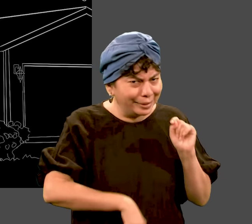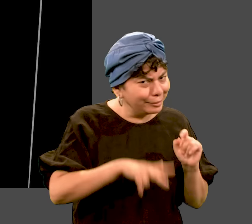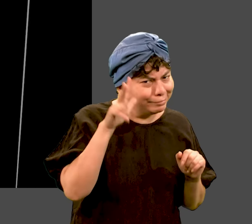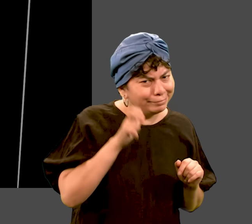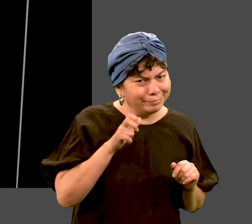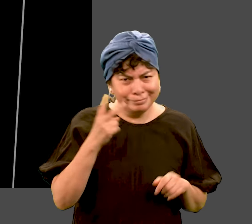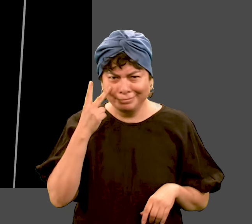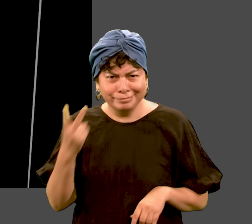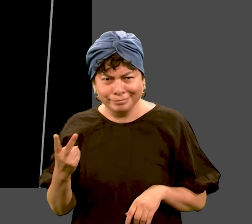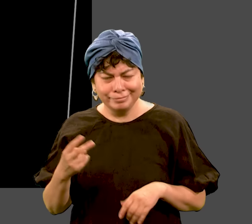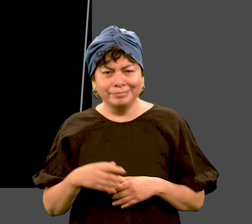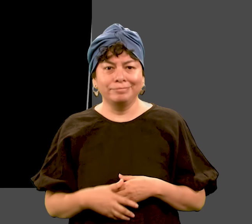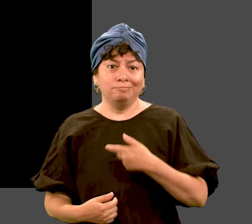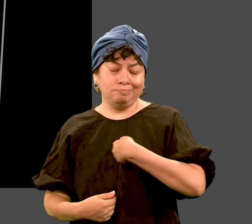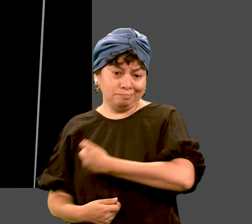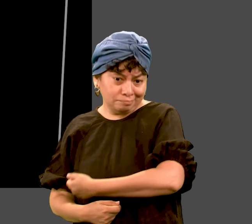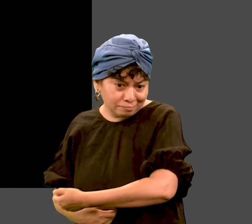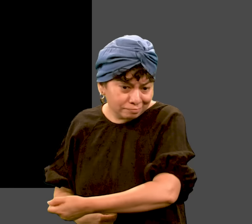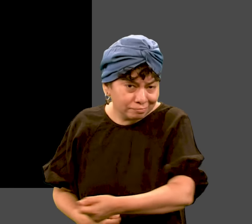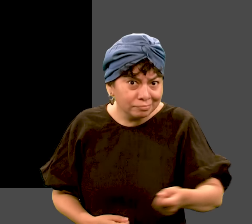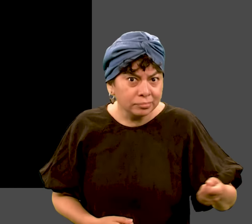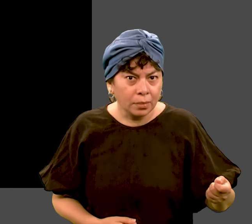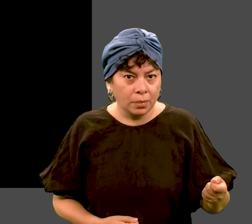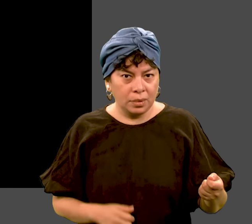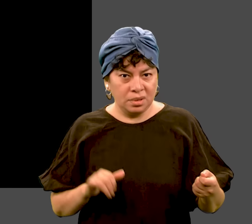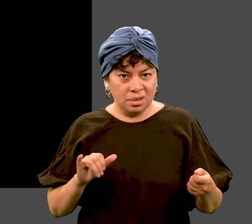[door creaking] And I realized that I could see absolutely nothing.